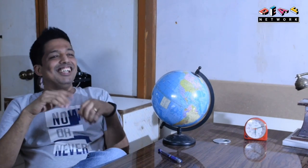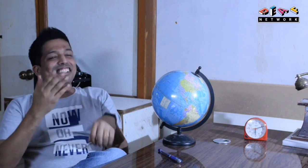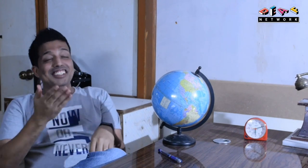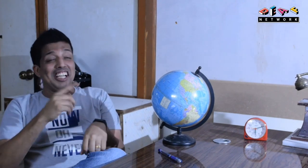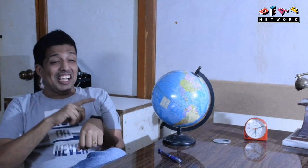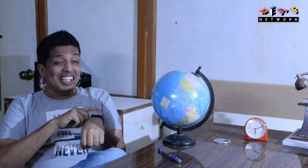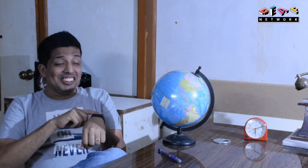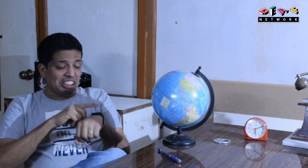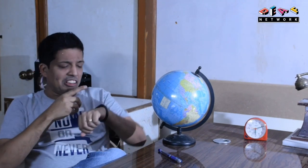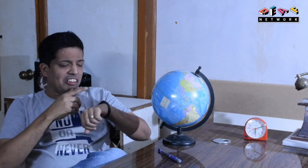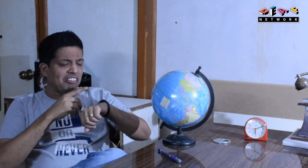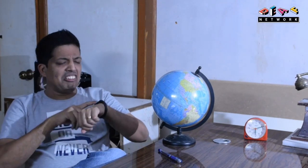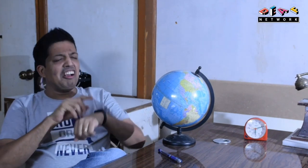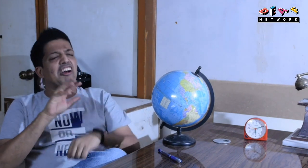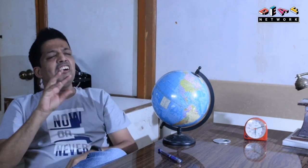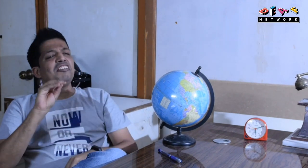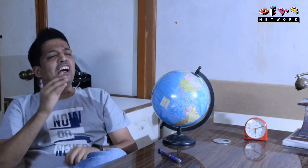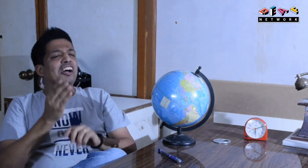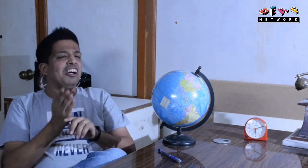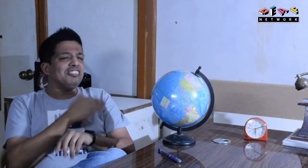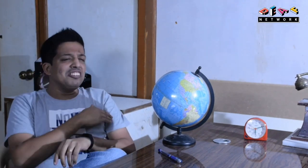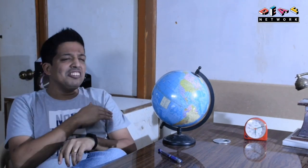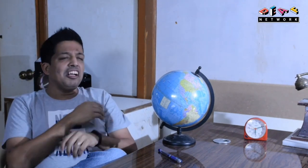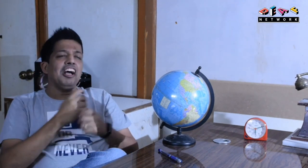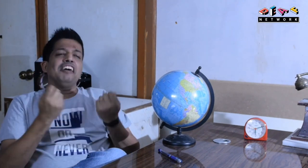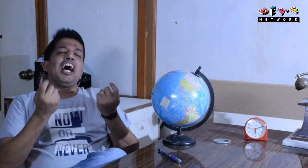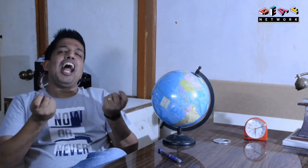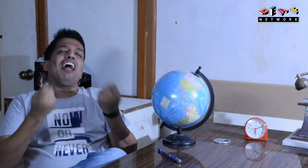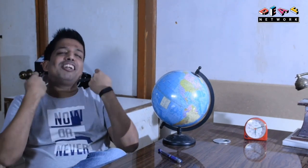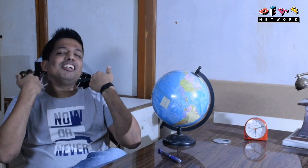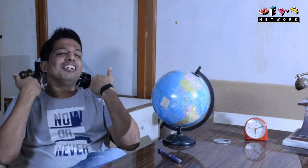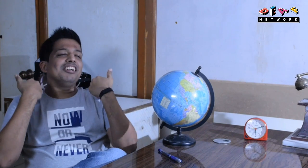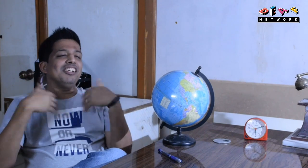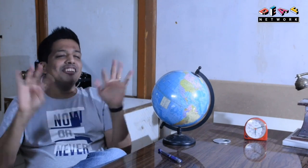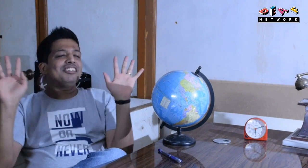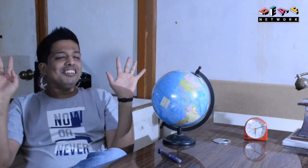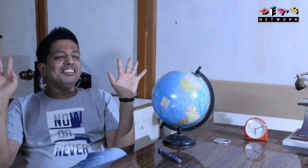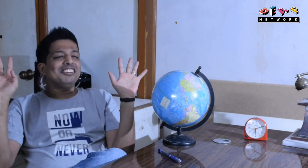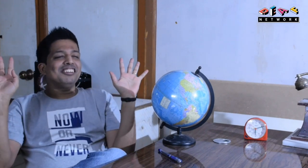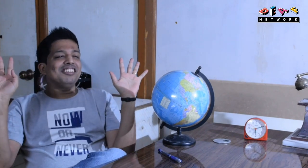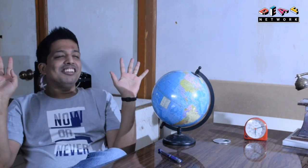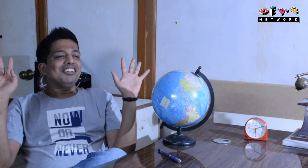That car was stolen few mins ago